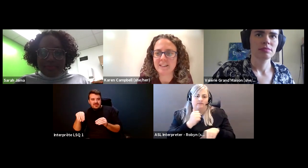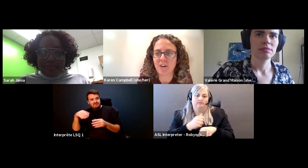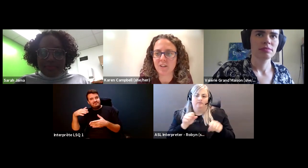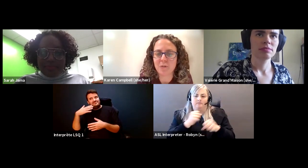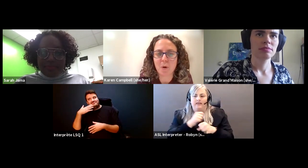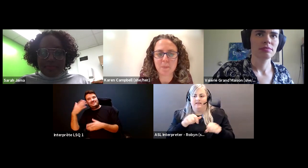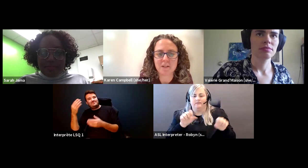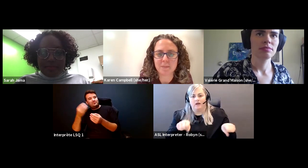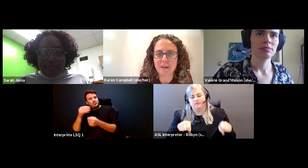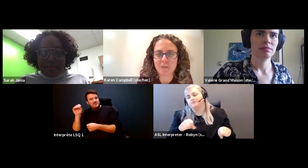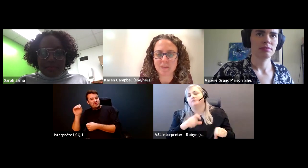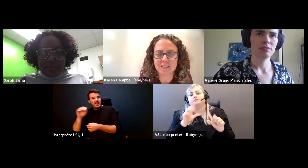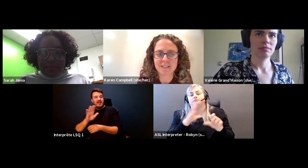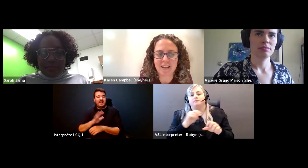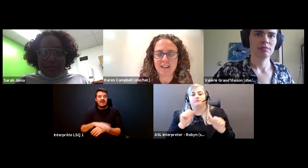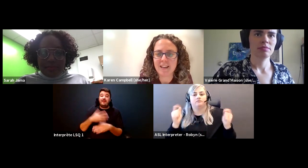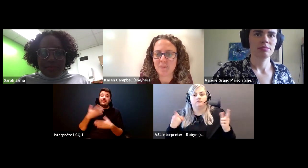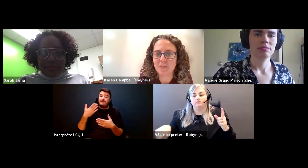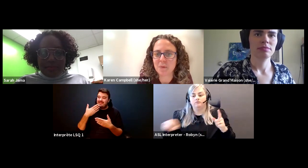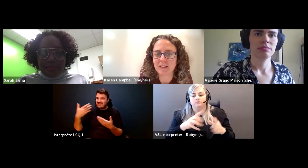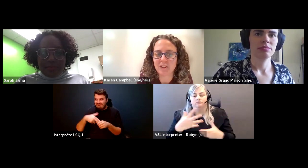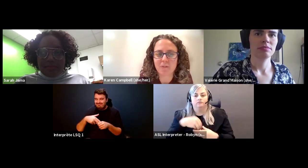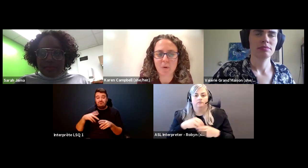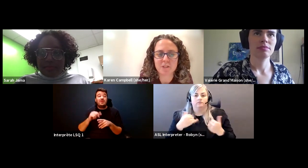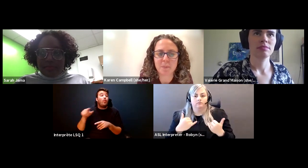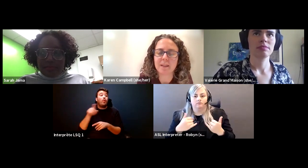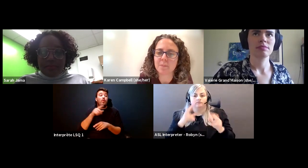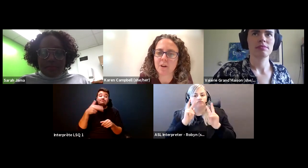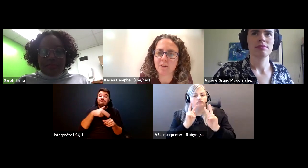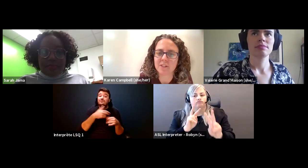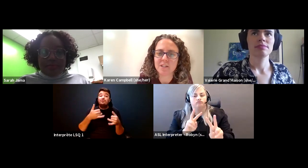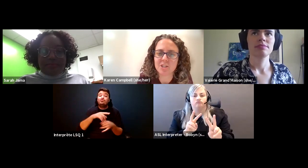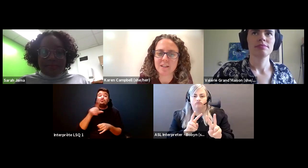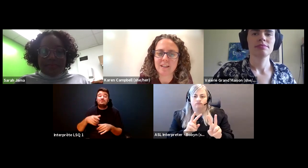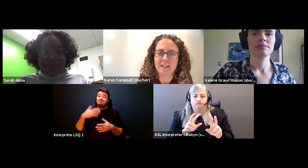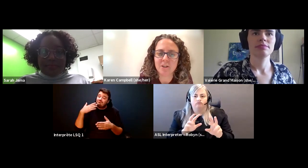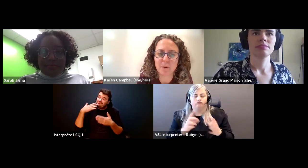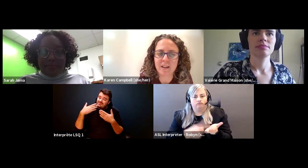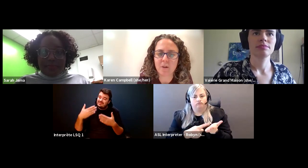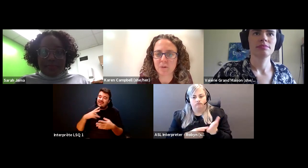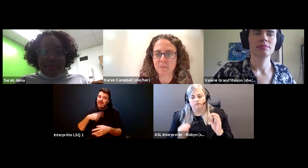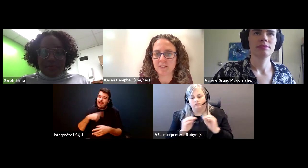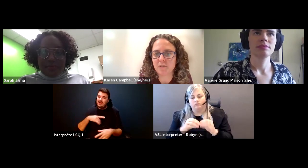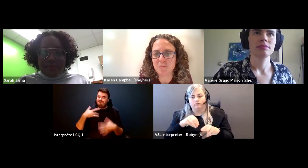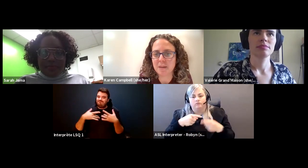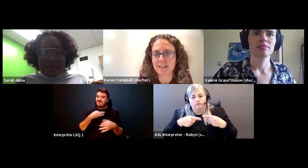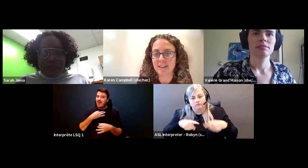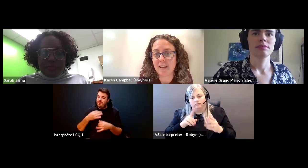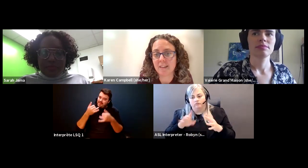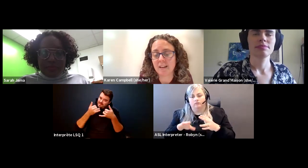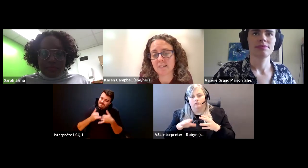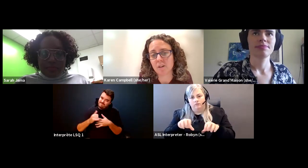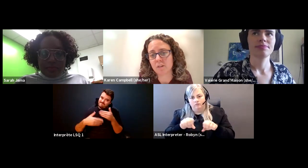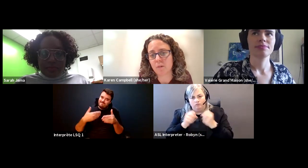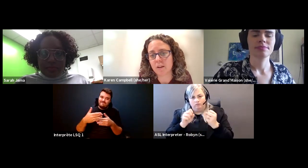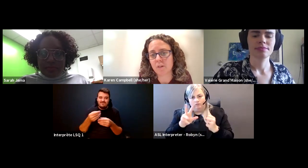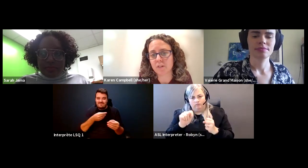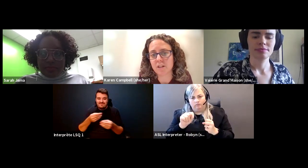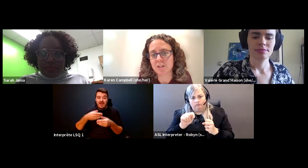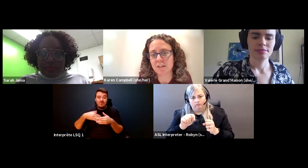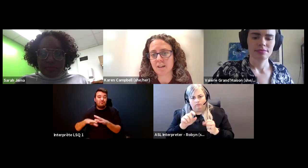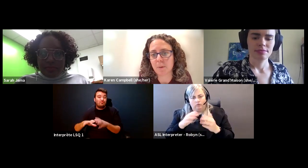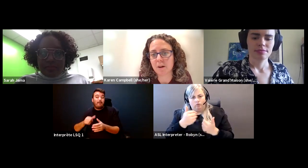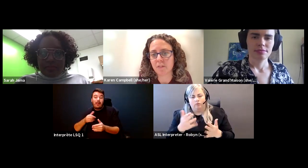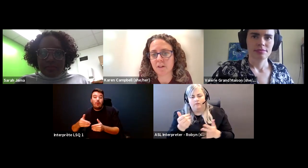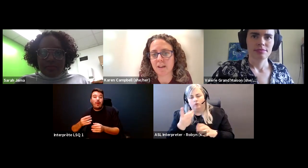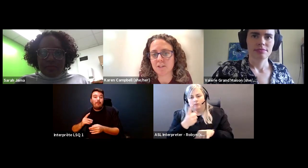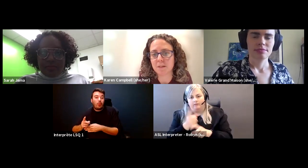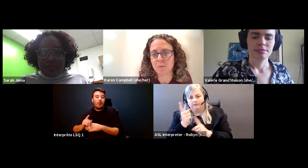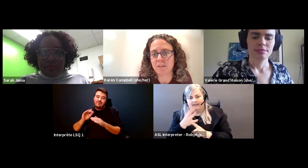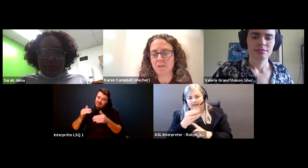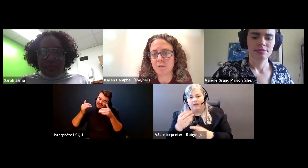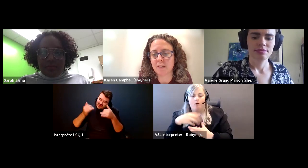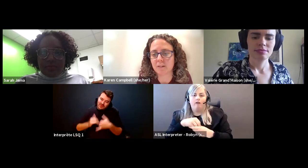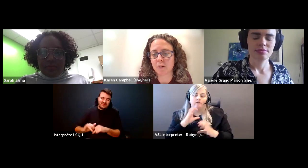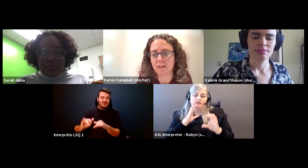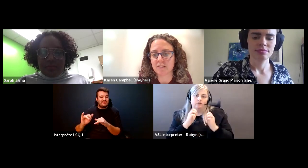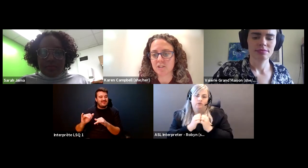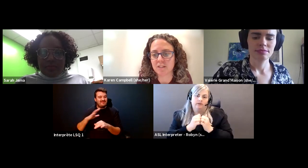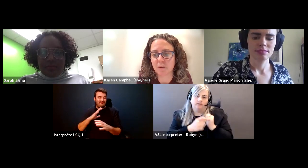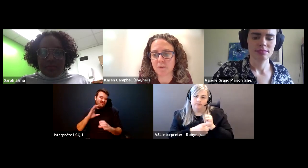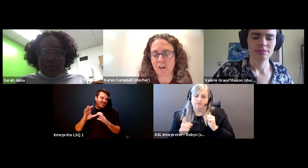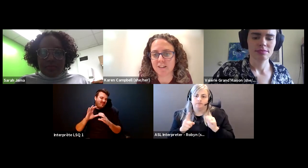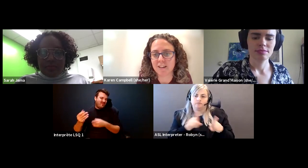Karen Campbell (she/her): And to all of you who are participating with us today, we really look forward to picking up the conversation in your breakout rooms in a few minutes and then as an ongoing conversation as part of our engagement with you as organizations that we fund.